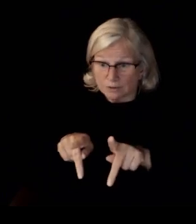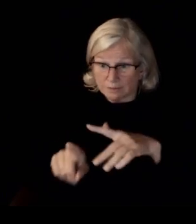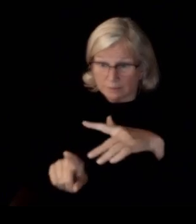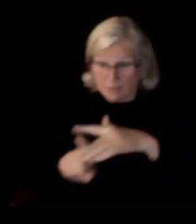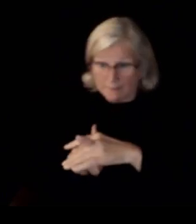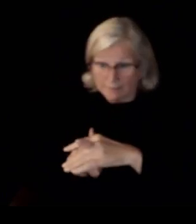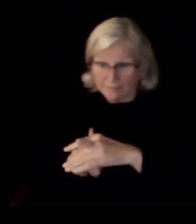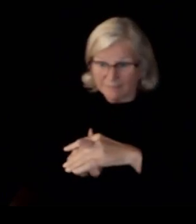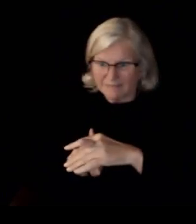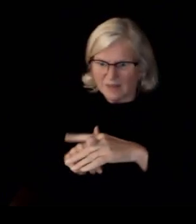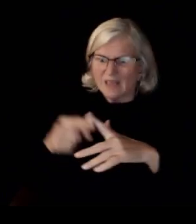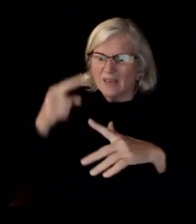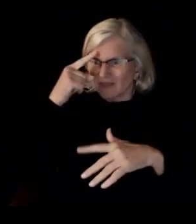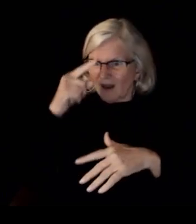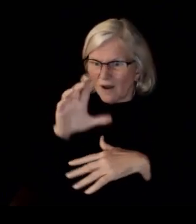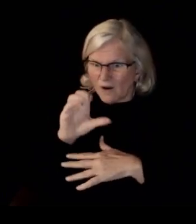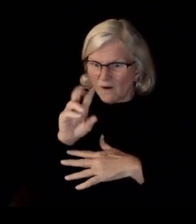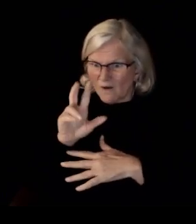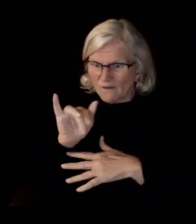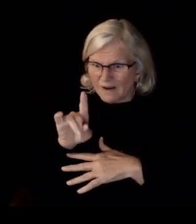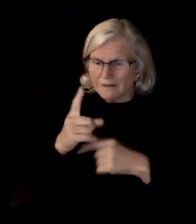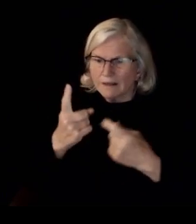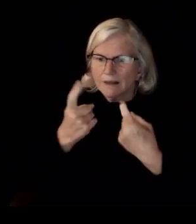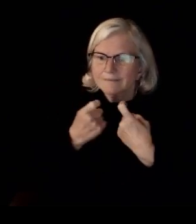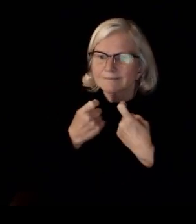COVID it's generally diagnosed as such and and counted as such